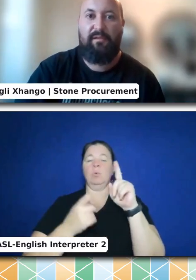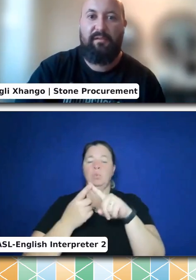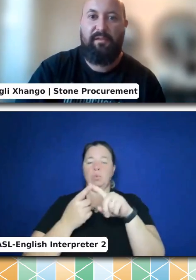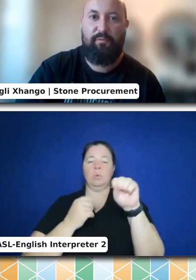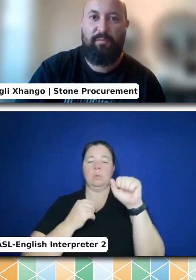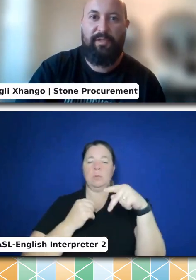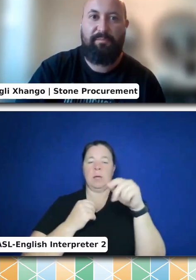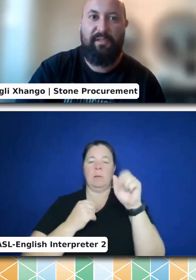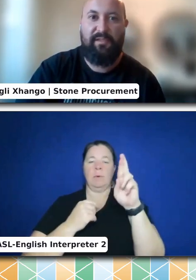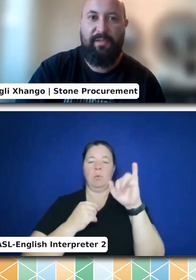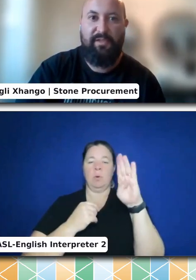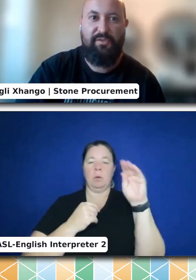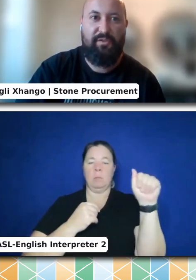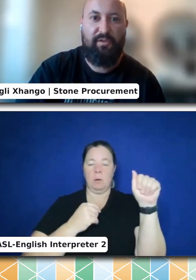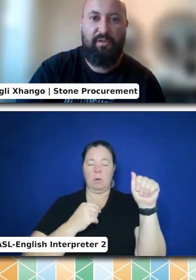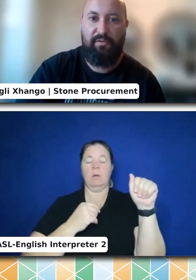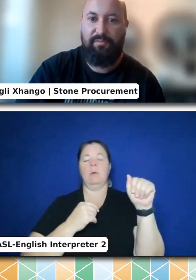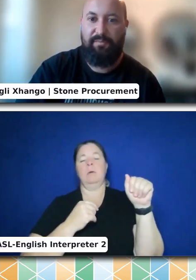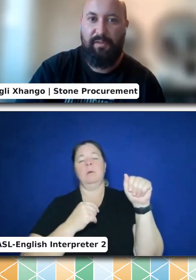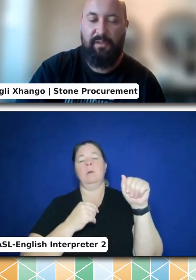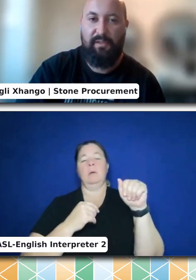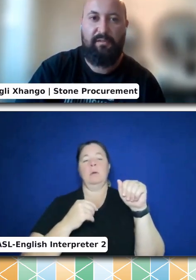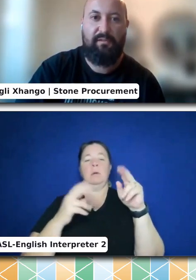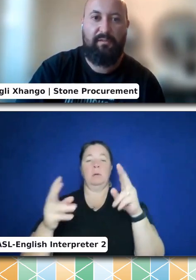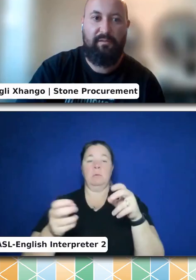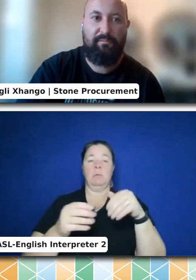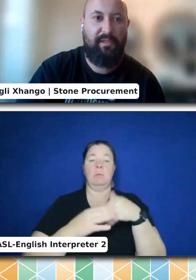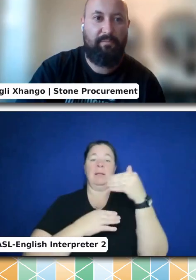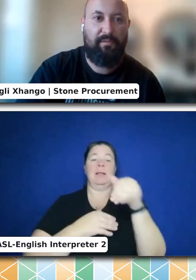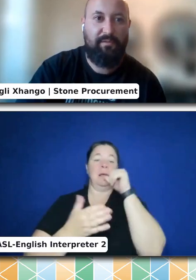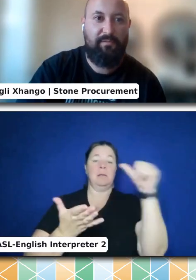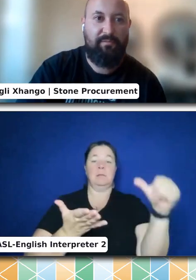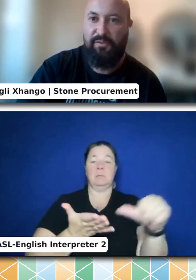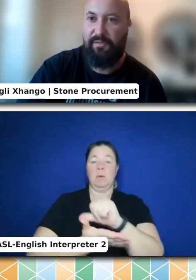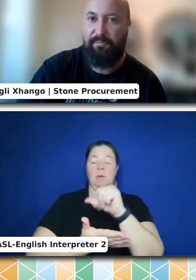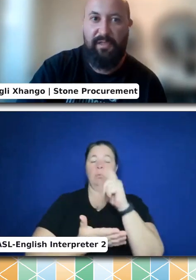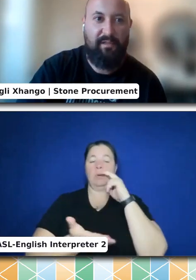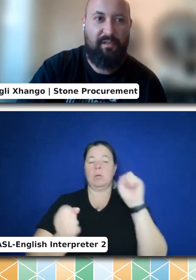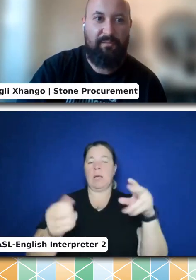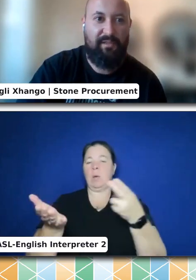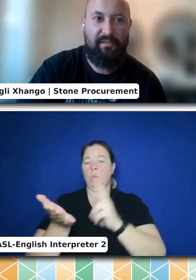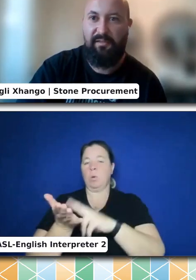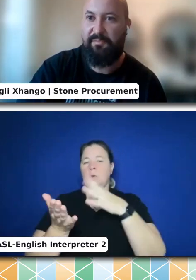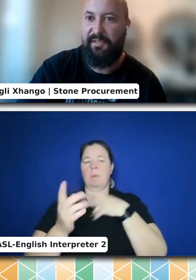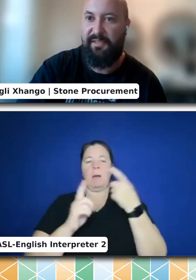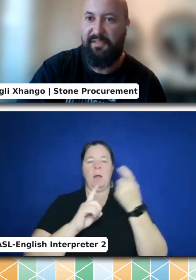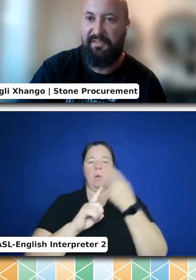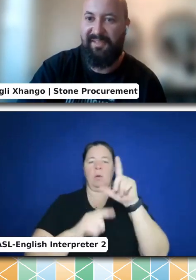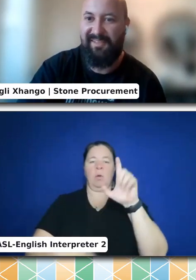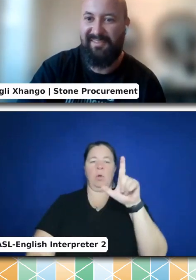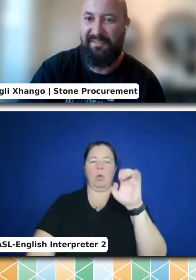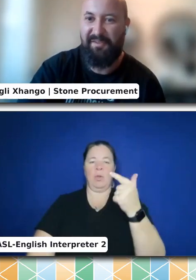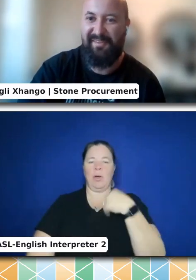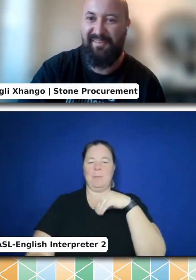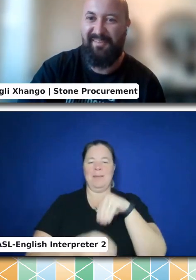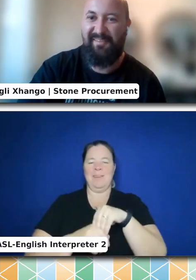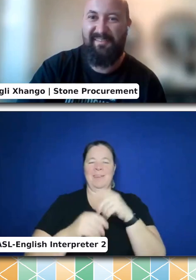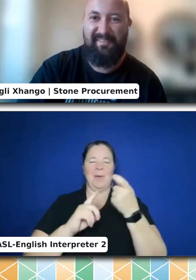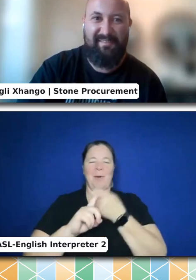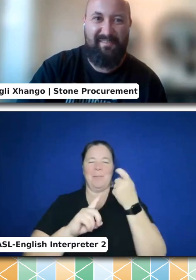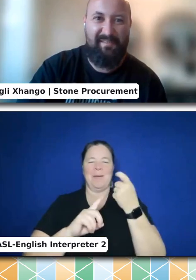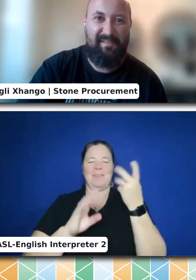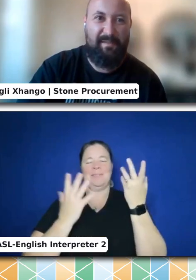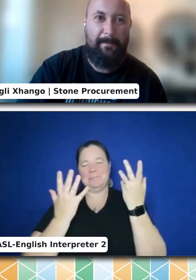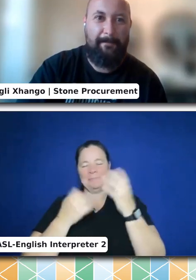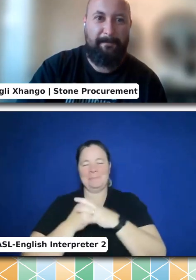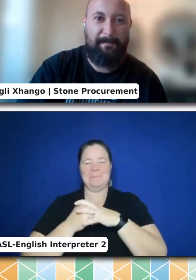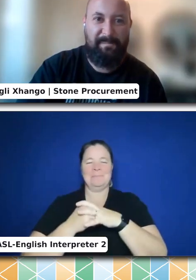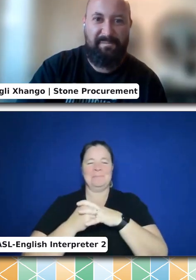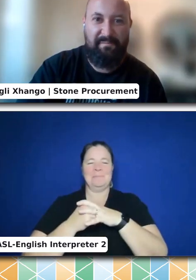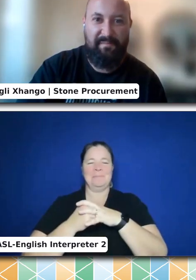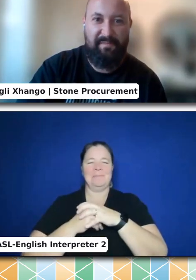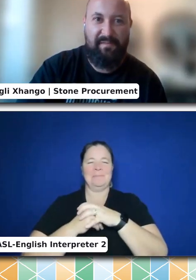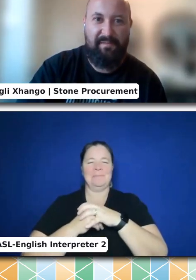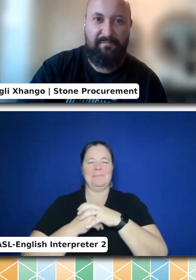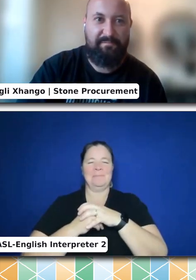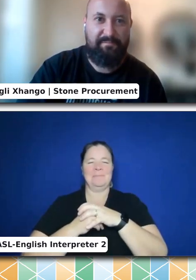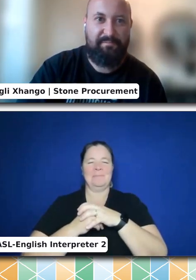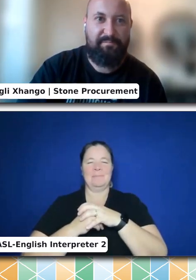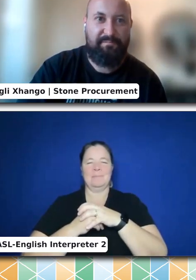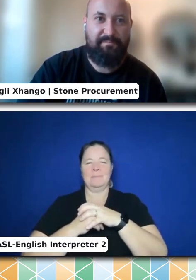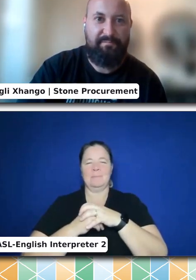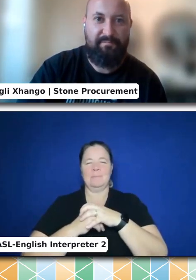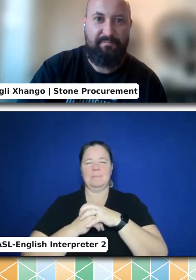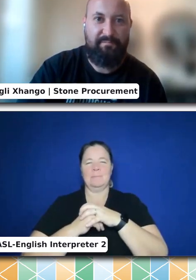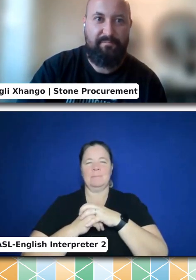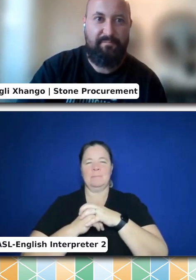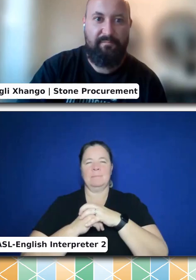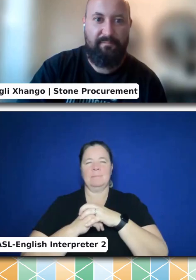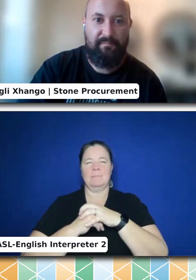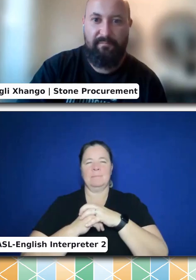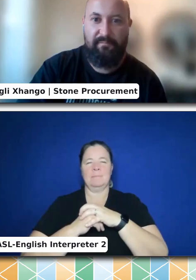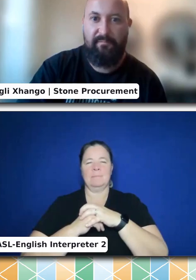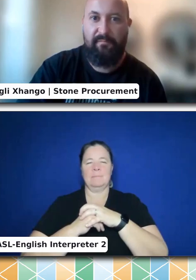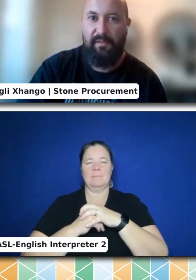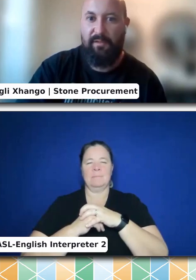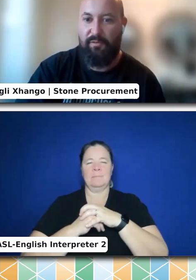This will bring up the next page of… being able to register, but mine automatically logged me in.